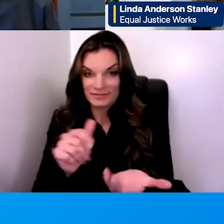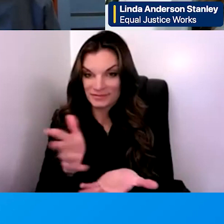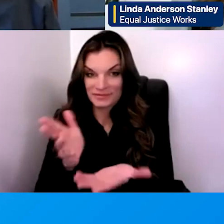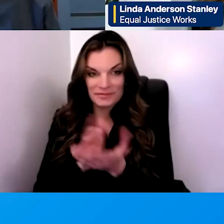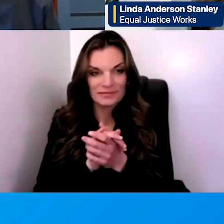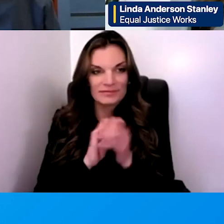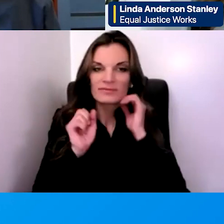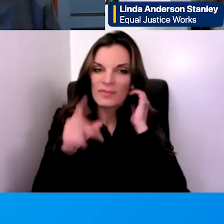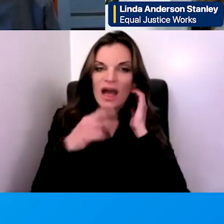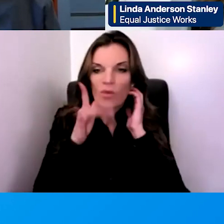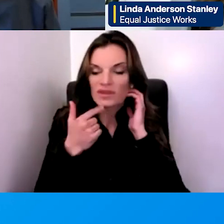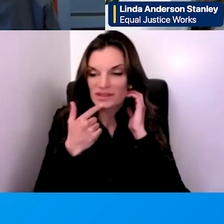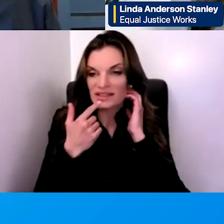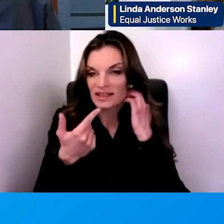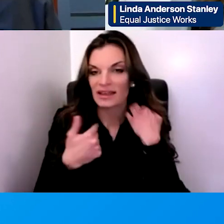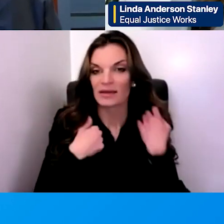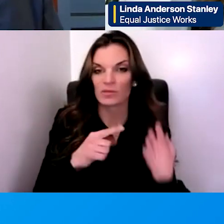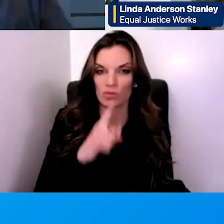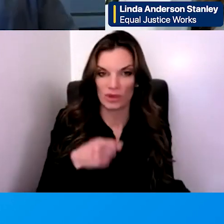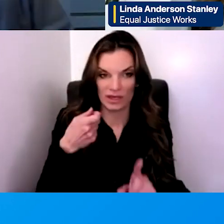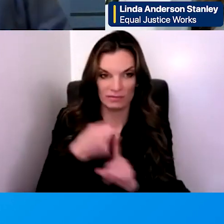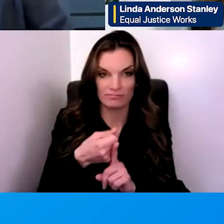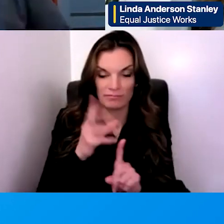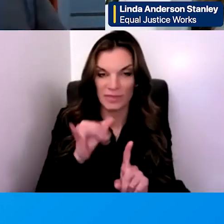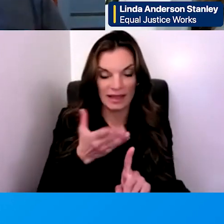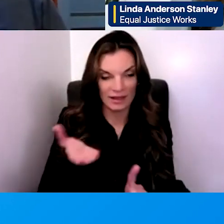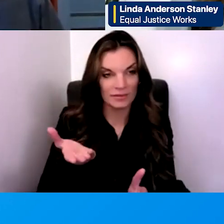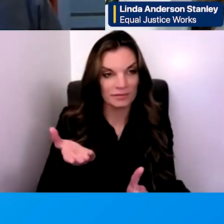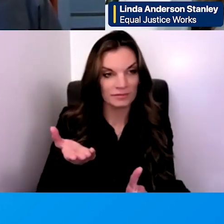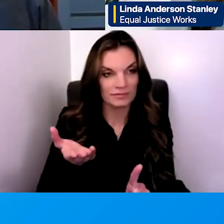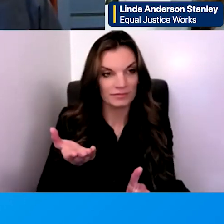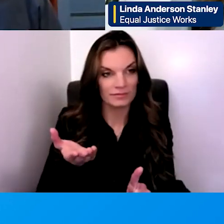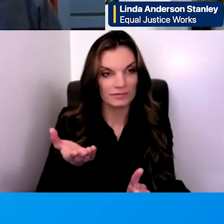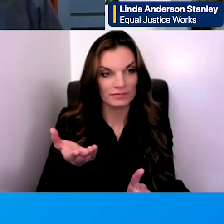I will say I'm struck by, you know, what an important